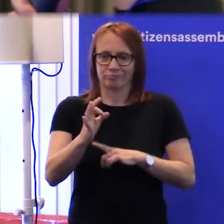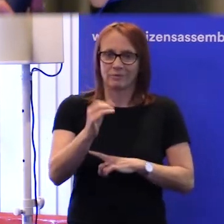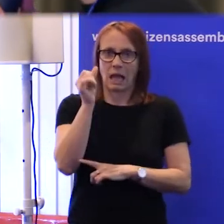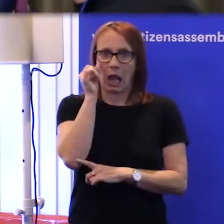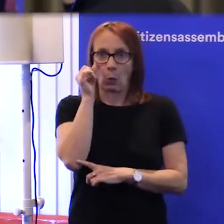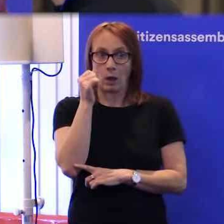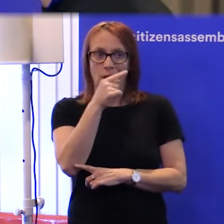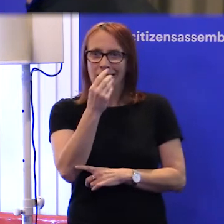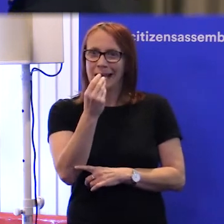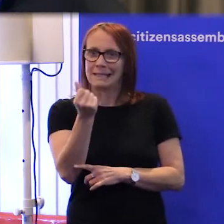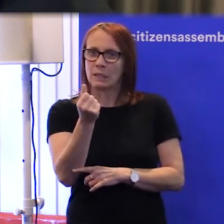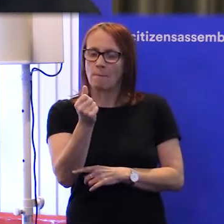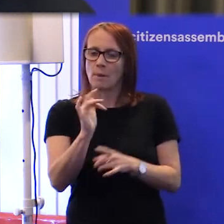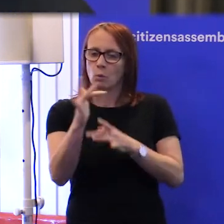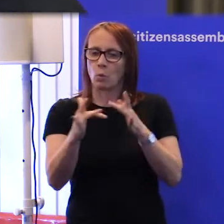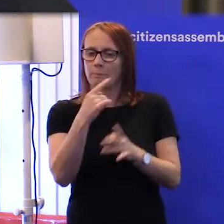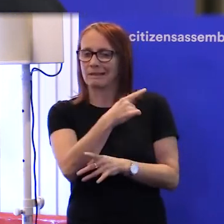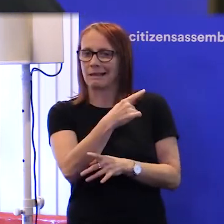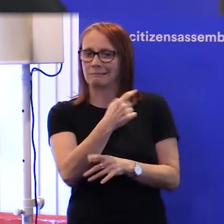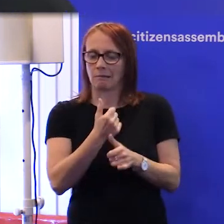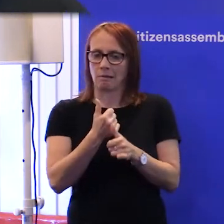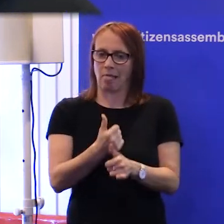sites I think that you can help here if you if you want to check your facts